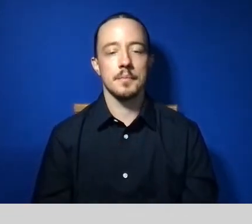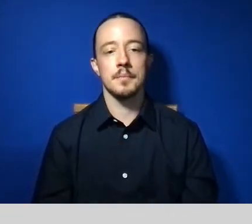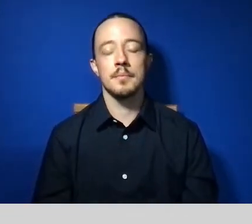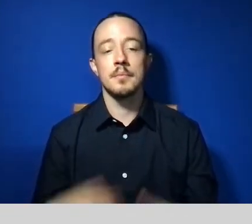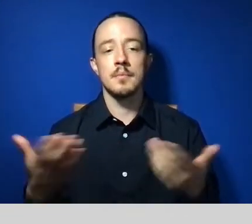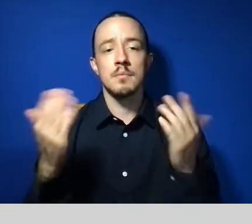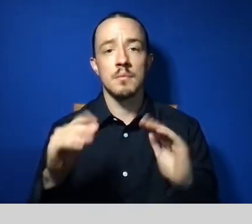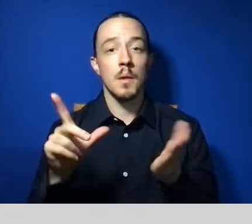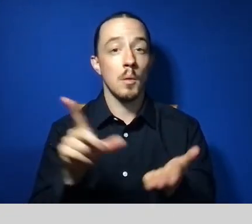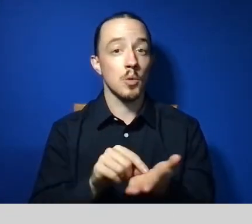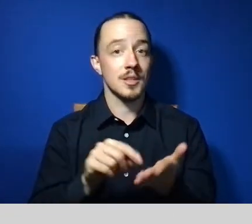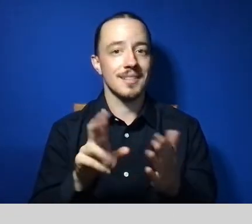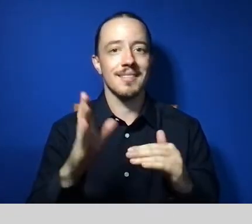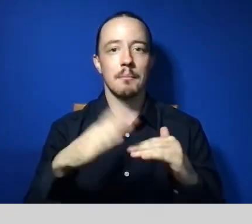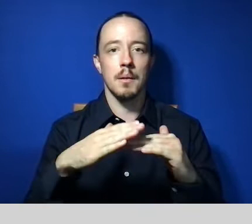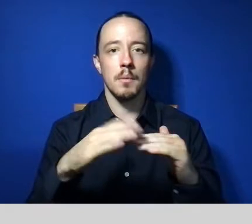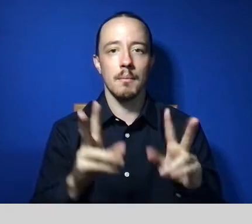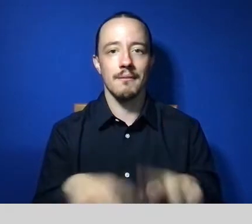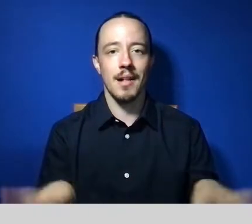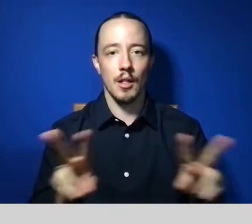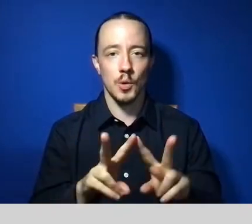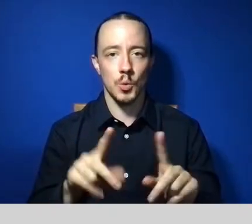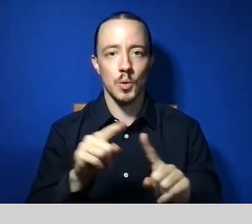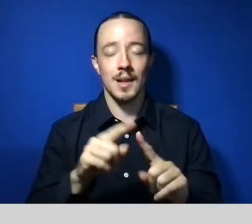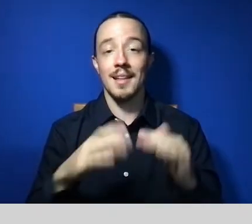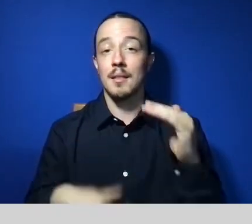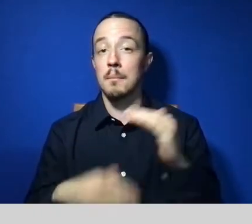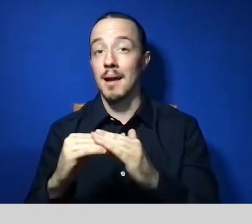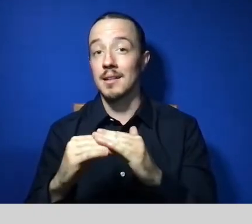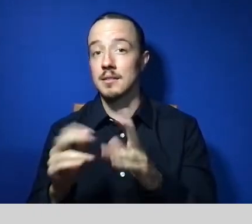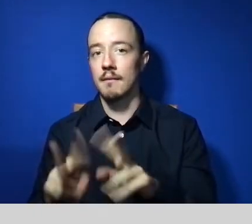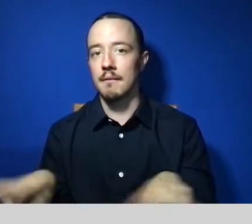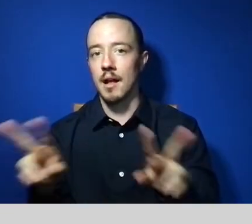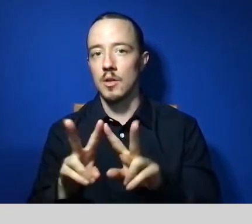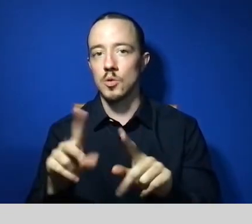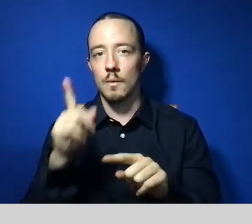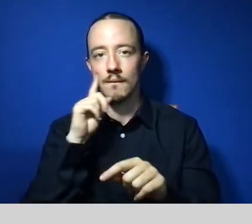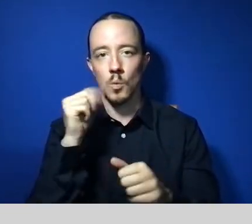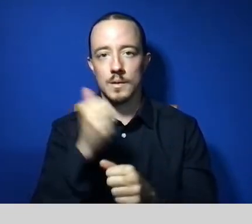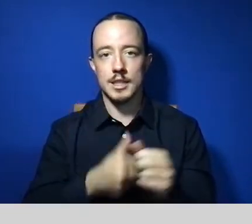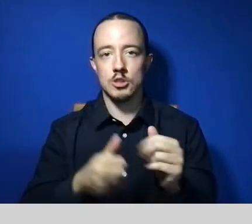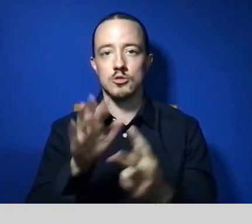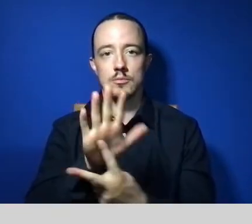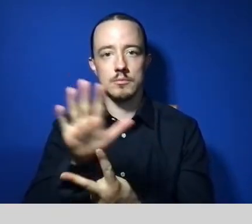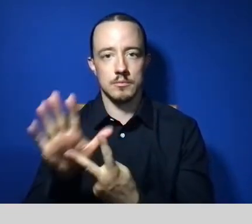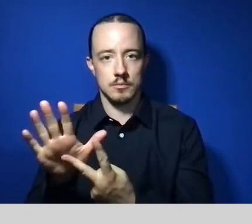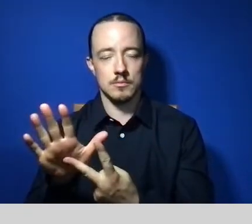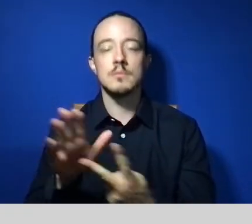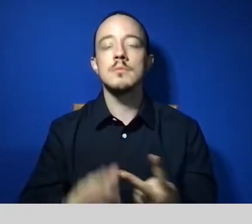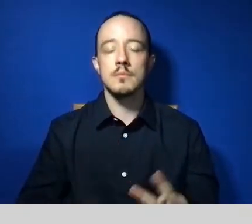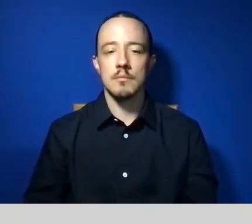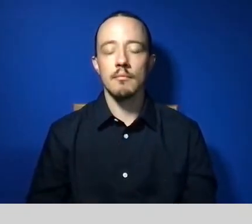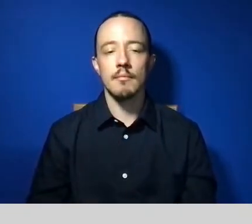I printed out the minimum value and the maximum value for group one.